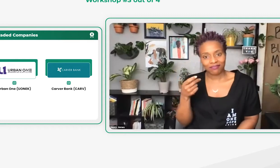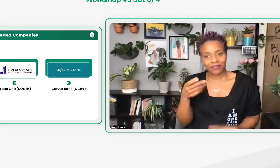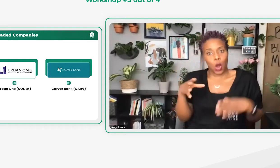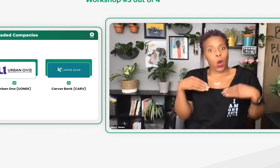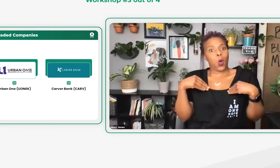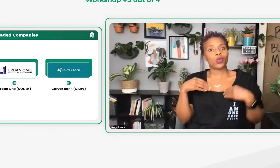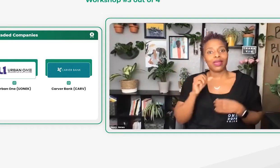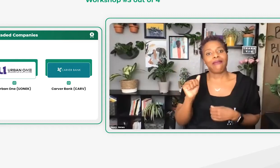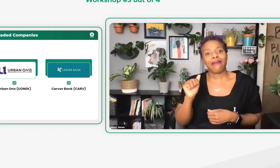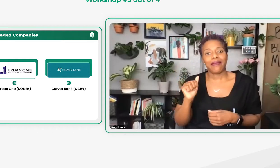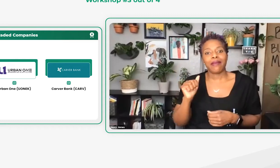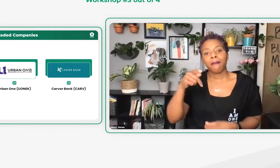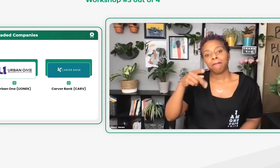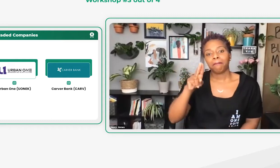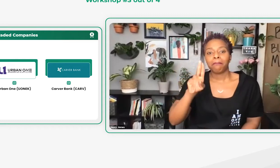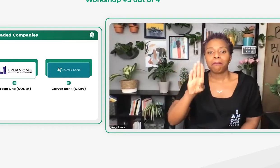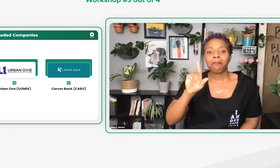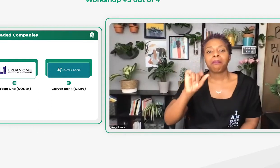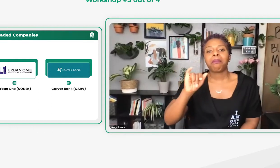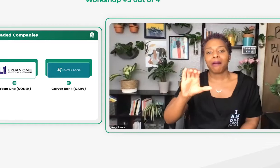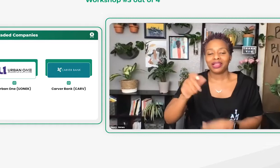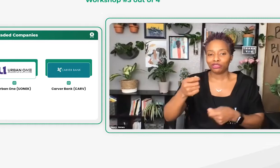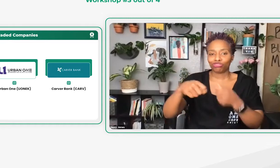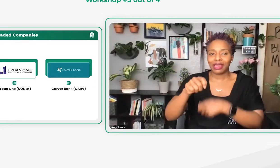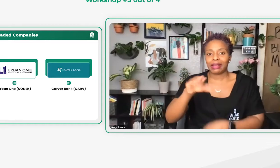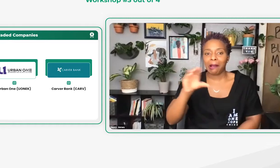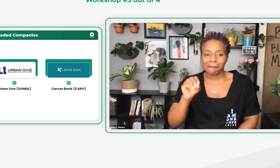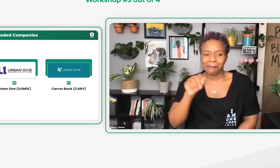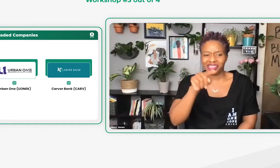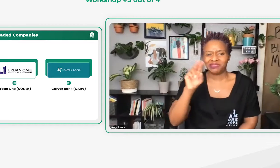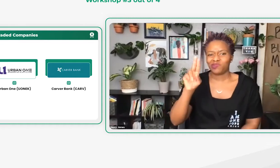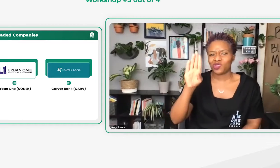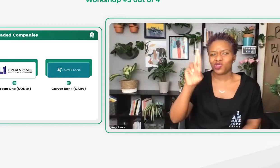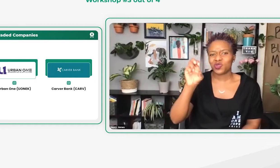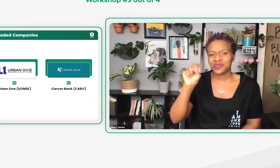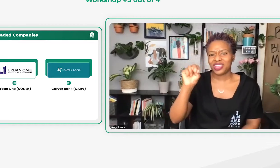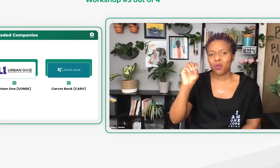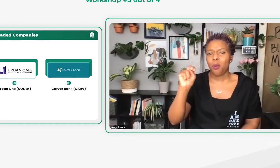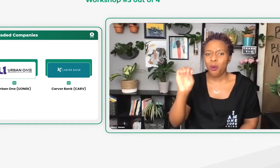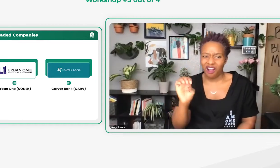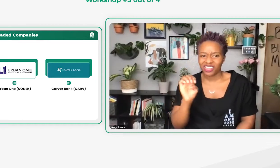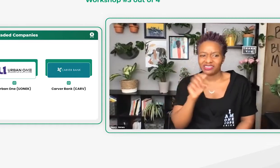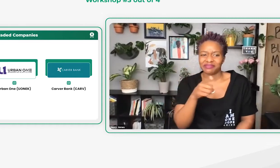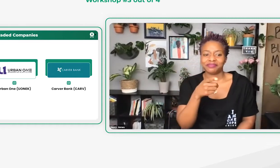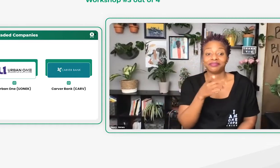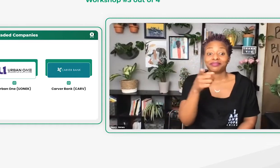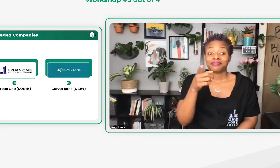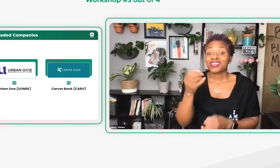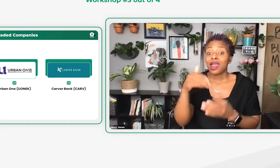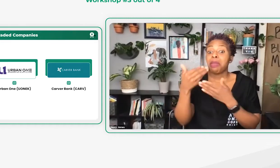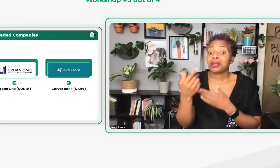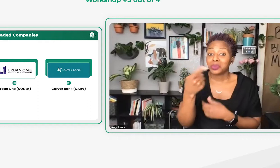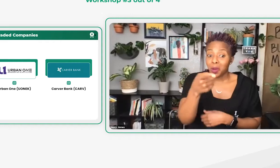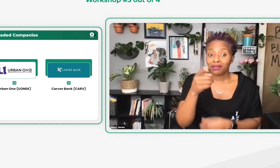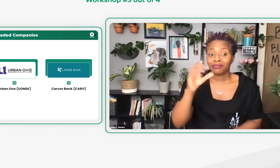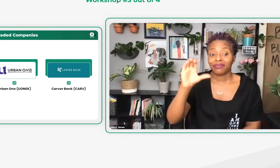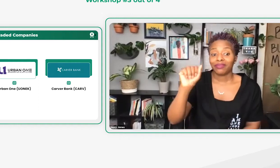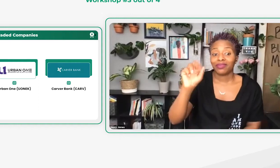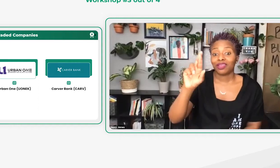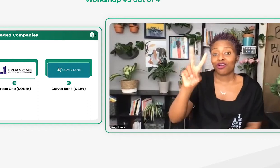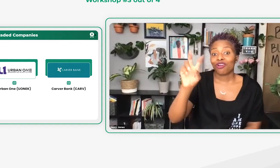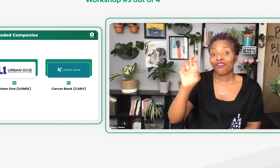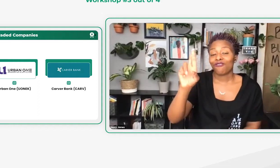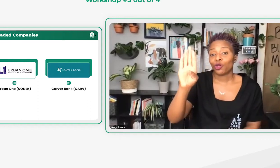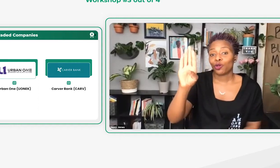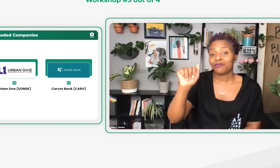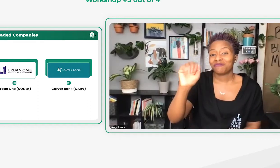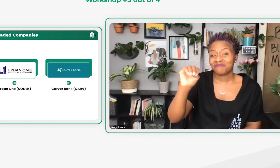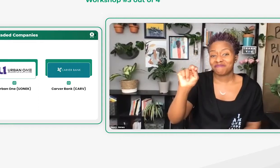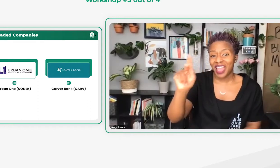history, a black-owned public exchange company existed. If you take a look at the next one,